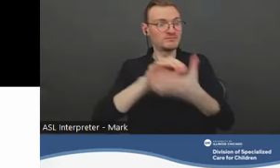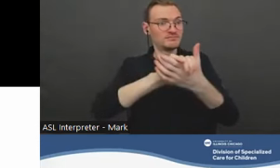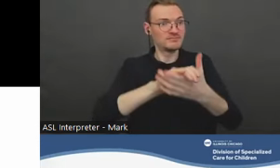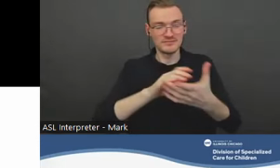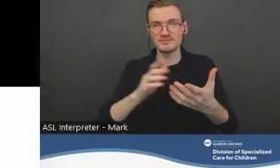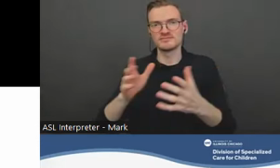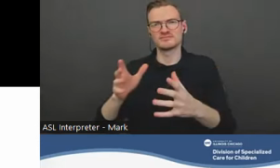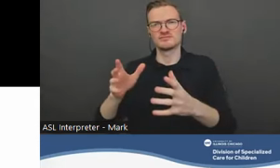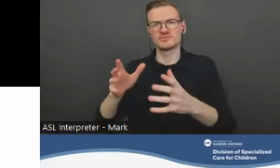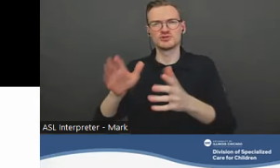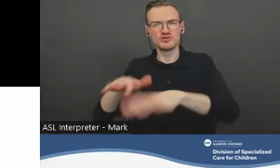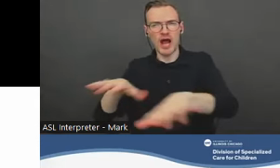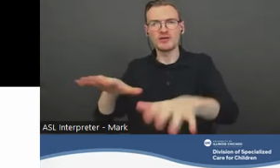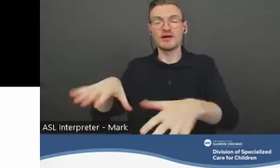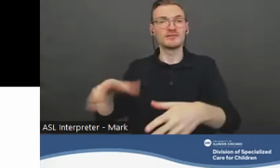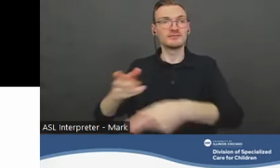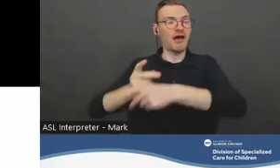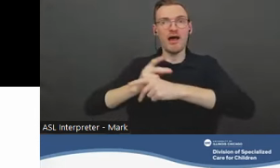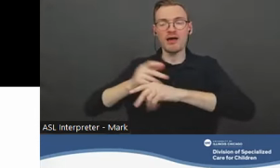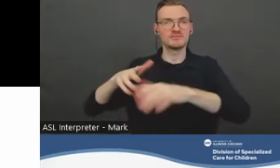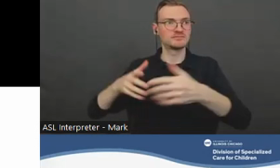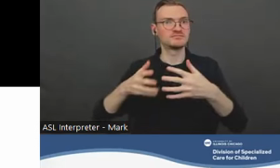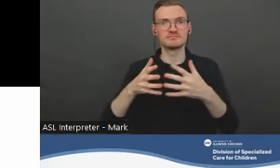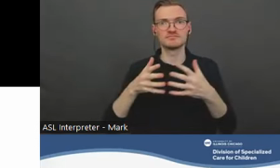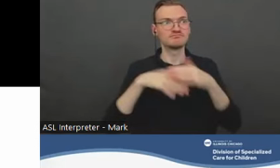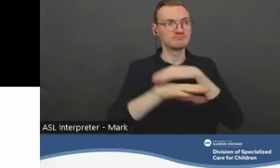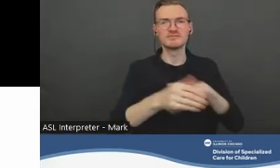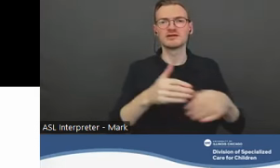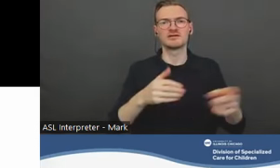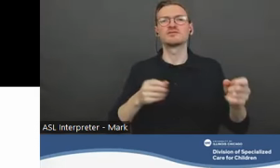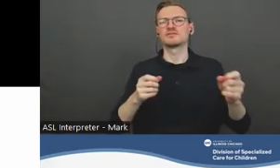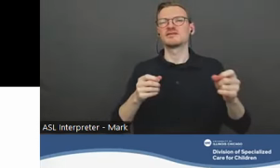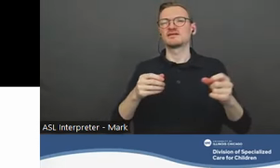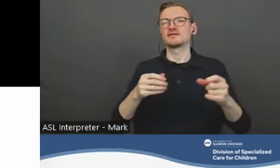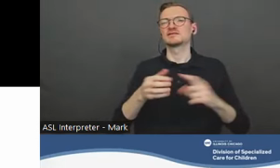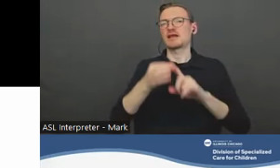to your employers human resources department or their insurance contact to find out when